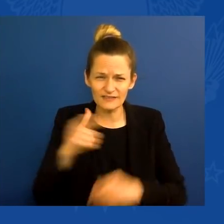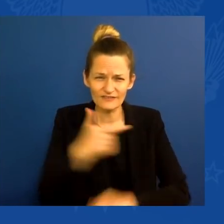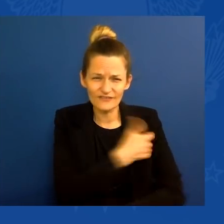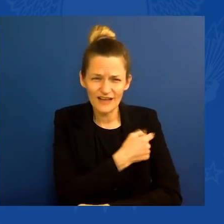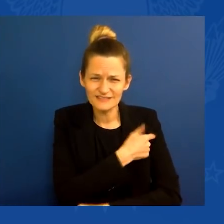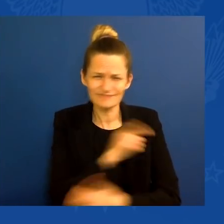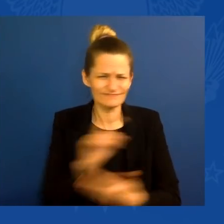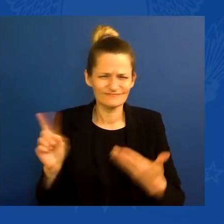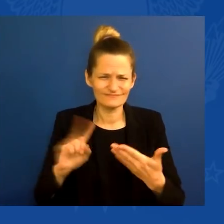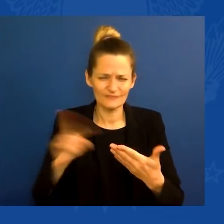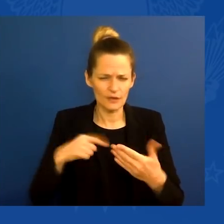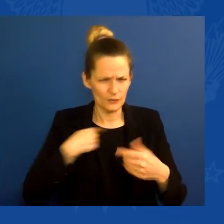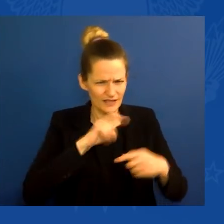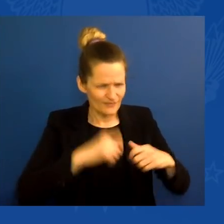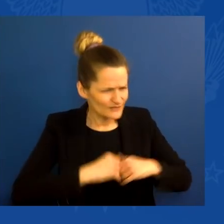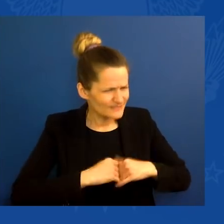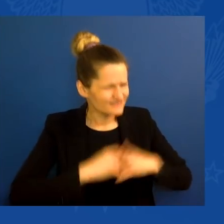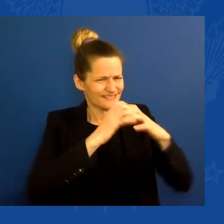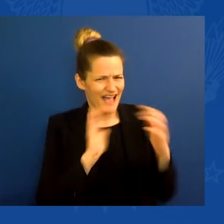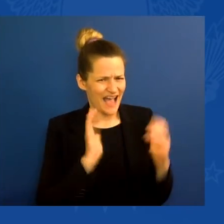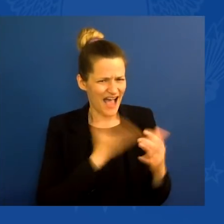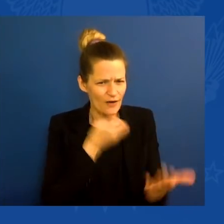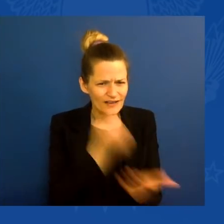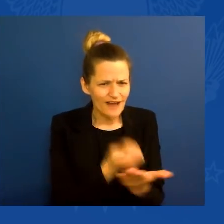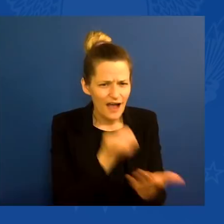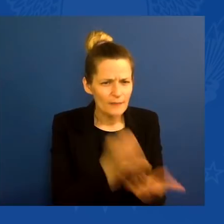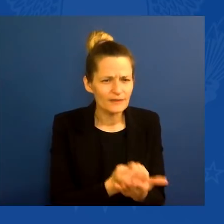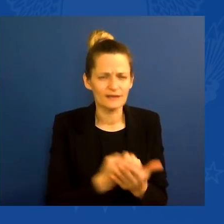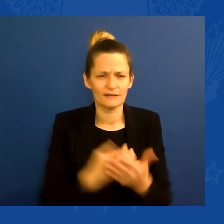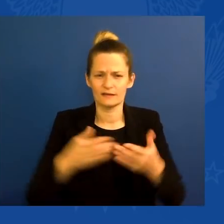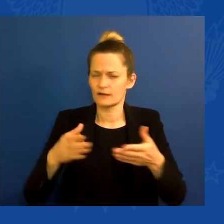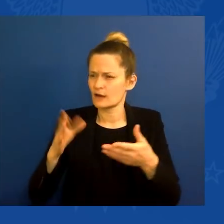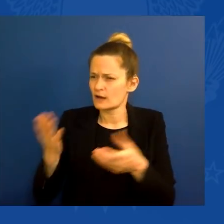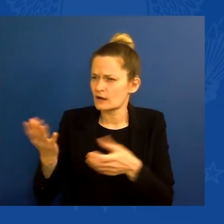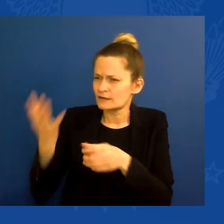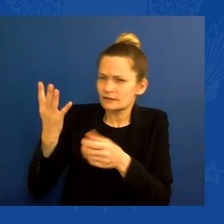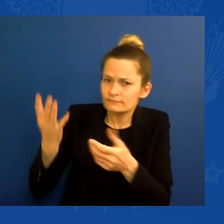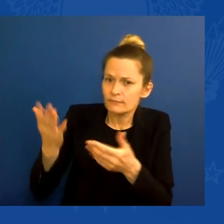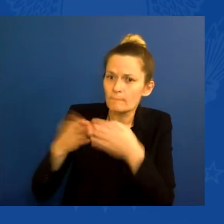We understood the risk that communities could face with rising violence during the pandemic